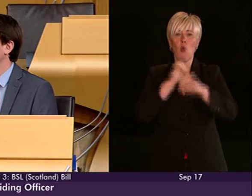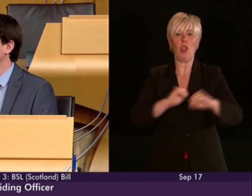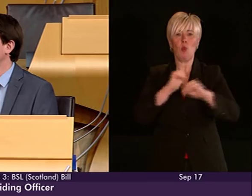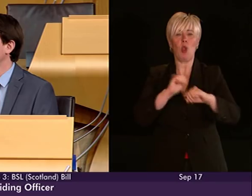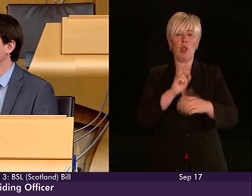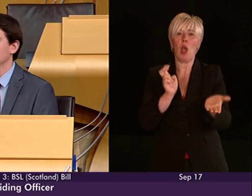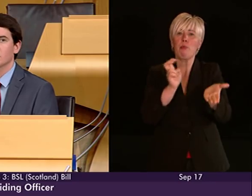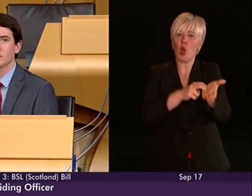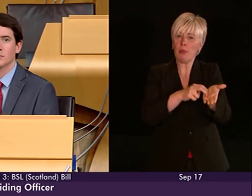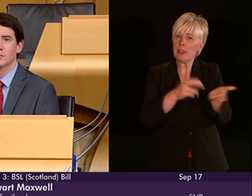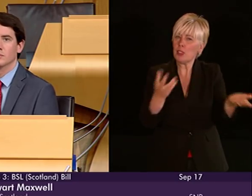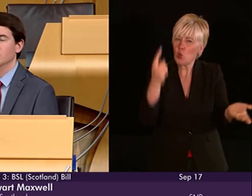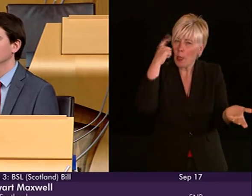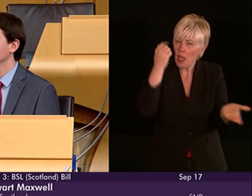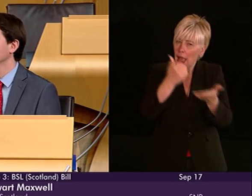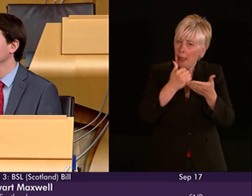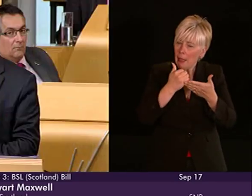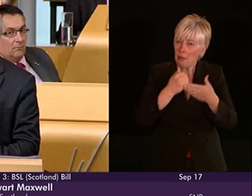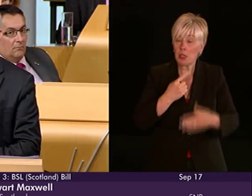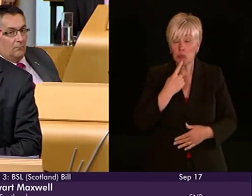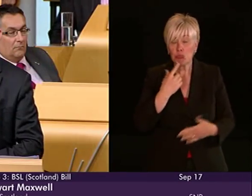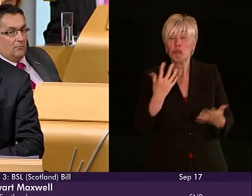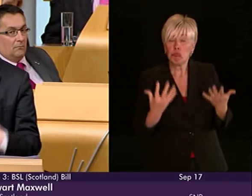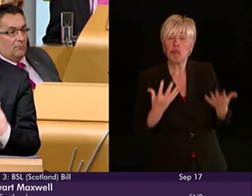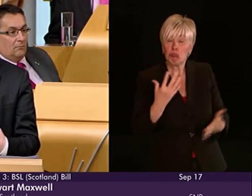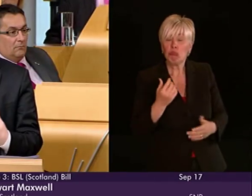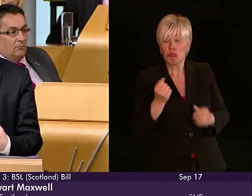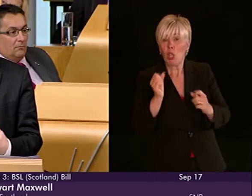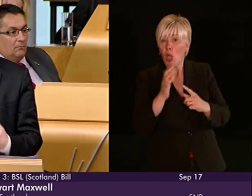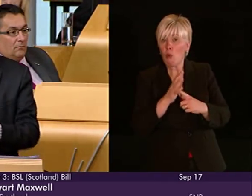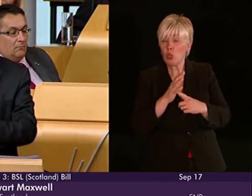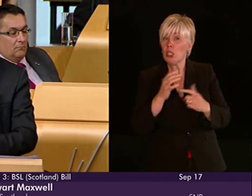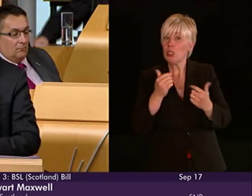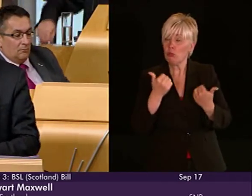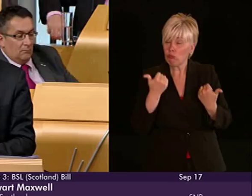Stewart Maxwell: Dennis Robertson makes an important point. The committee has been talking